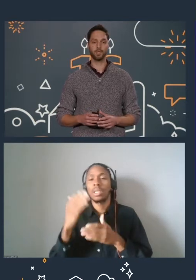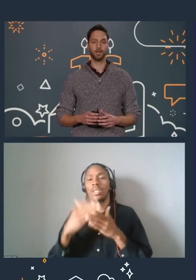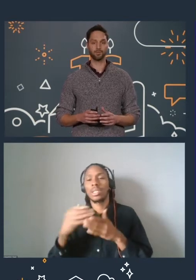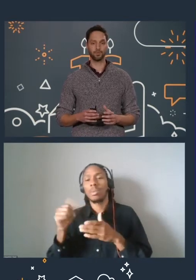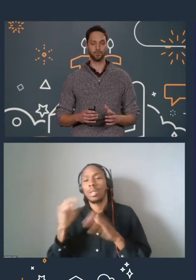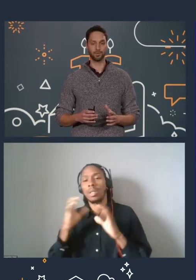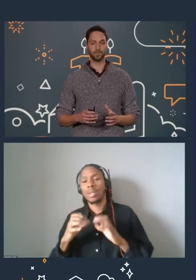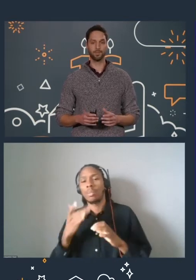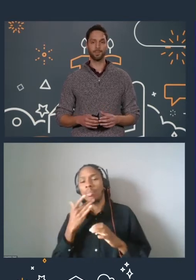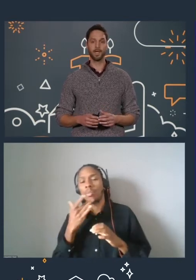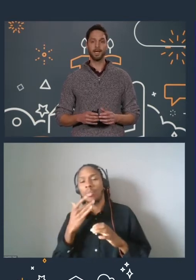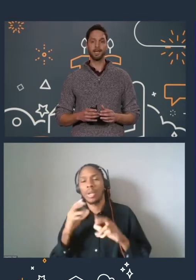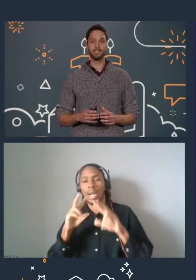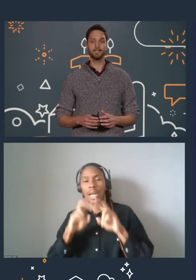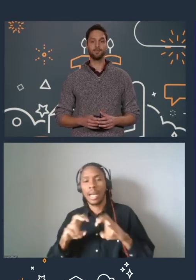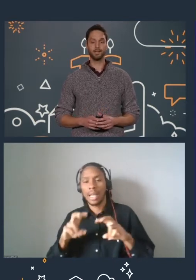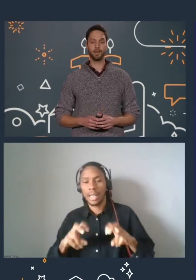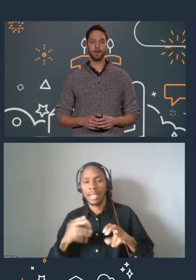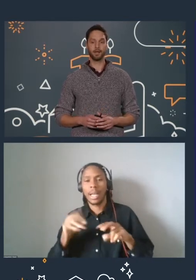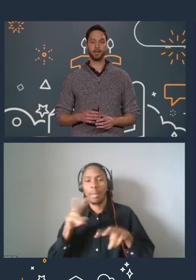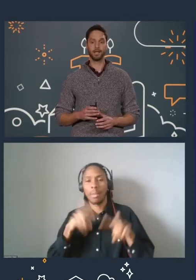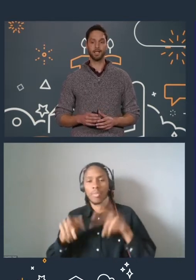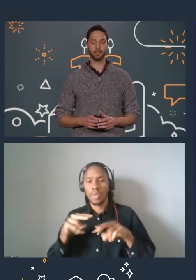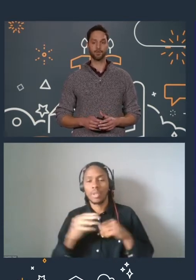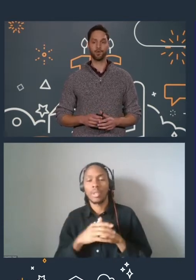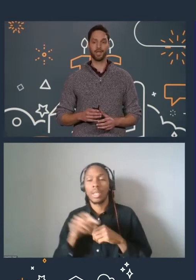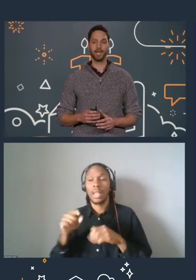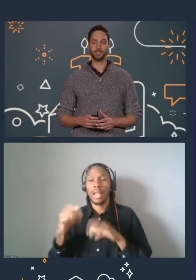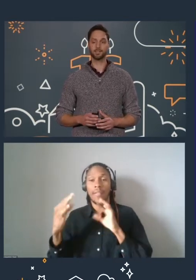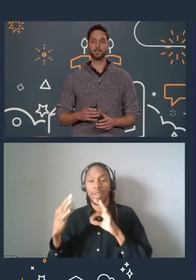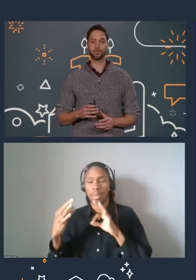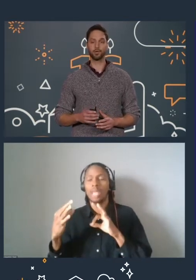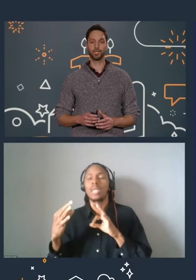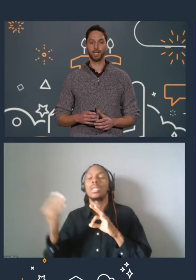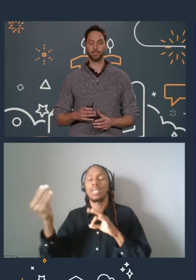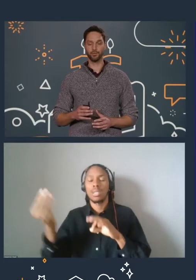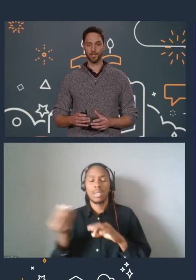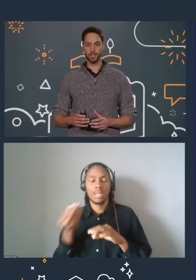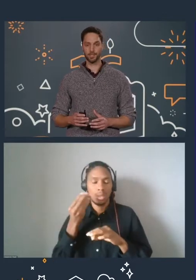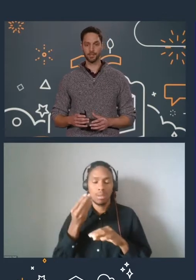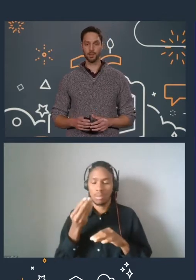with other tools. This feedback led us to our latest Storage Lens release,